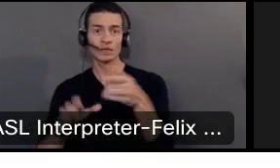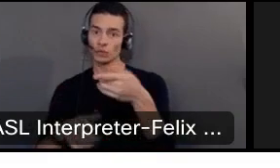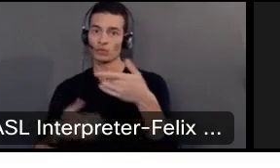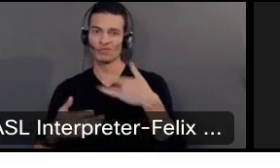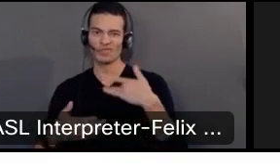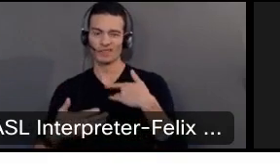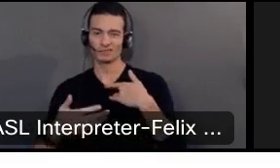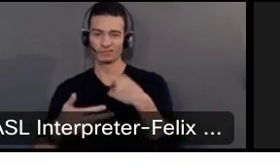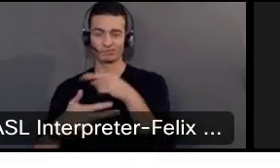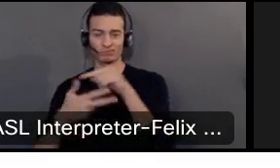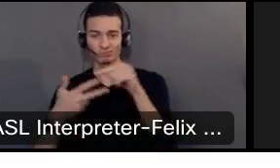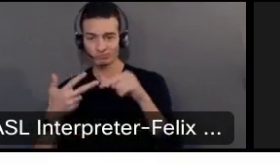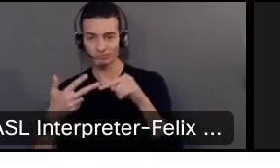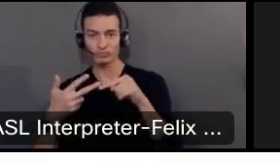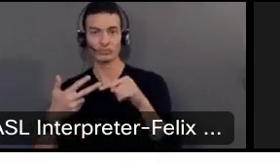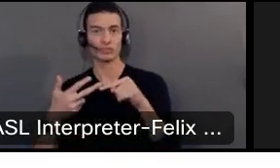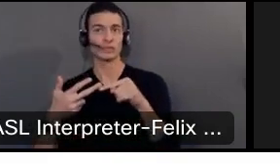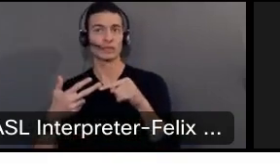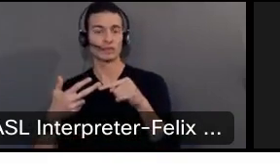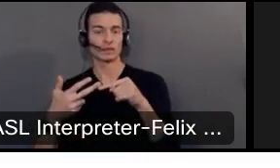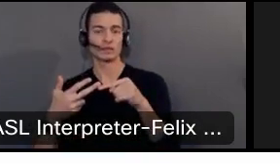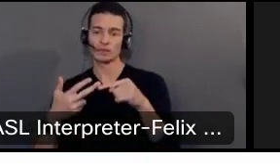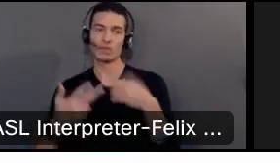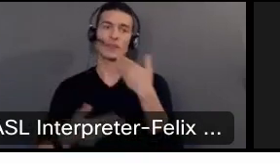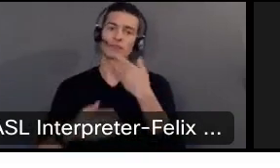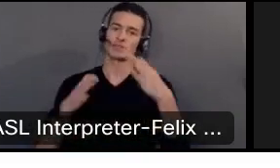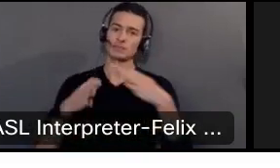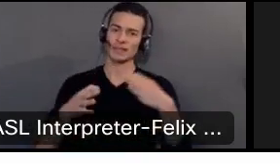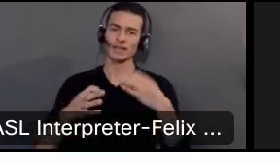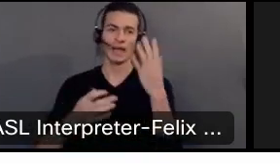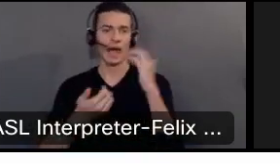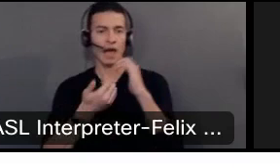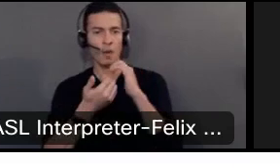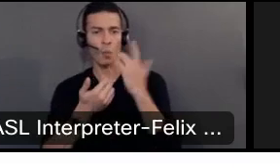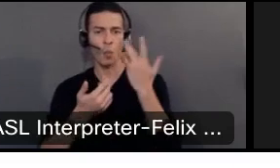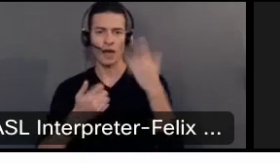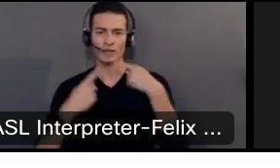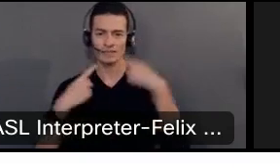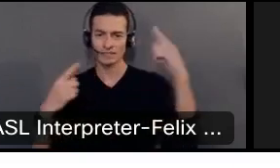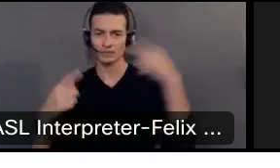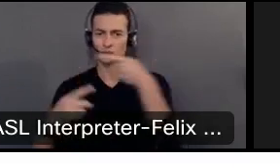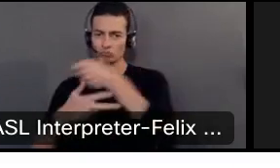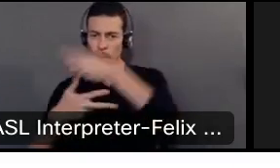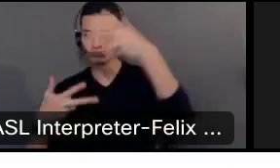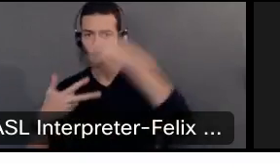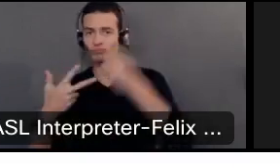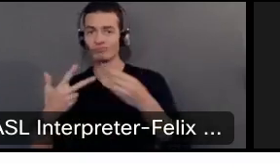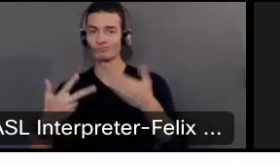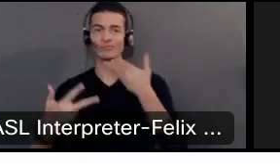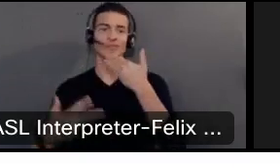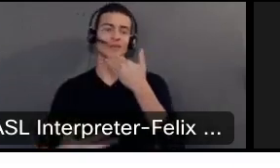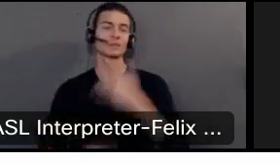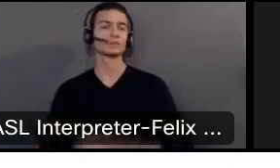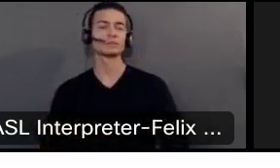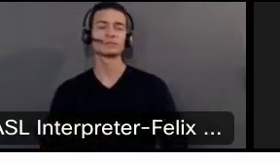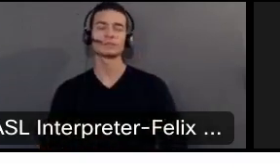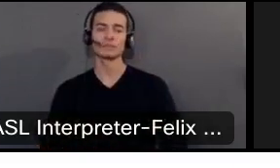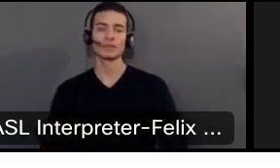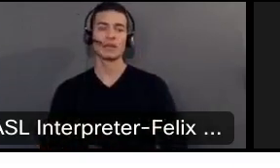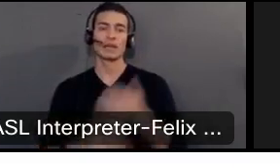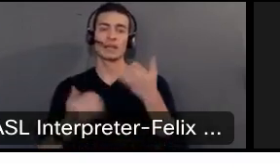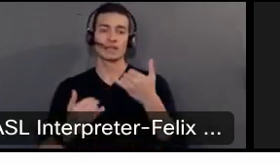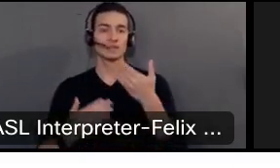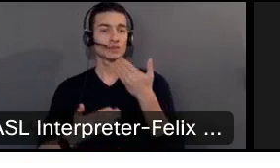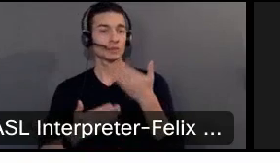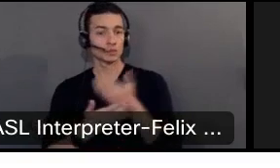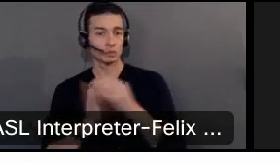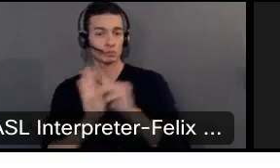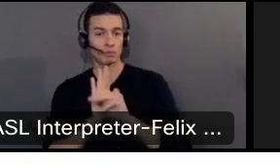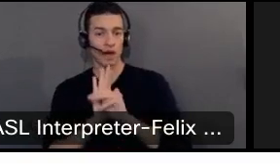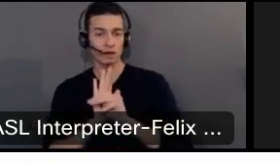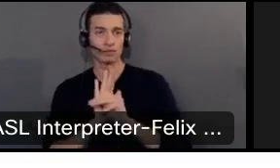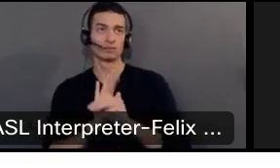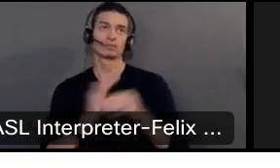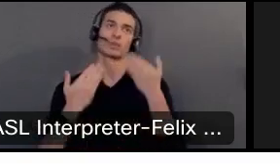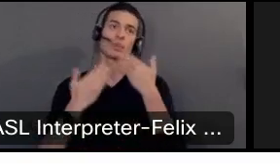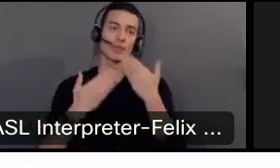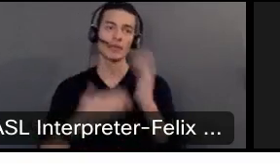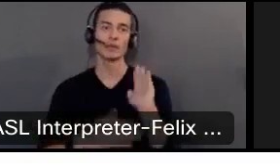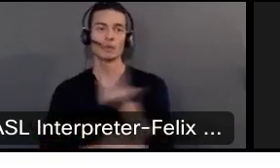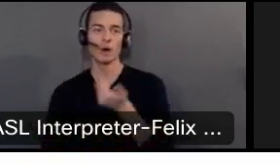So, I appreciate that I wanted to point out to everybody that this is a new report model that we're using. I want to thank our chief of staff who worked extremely hard, and putting it together. I think she put it together.